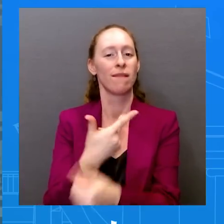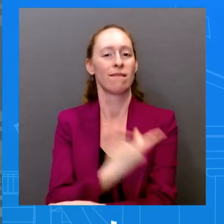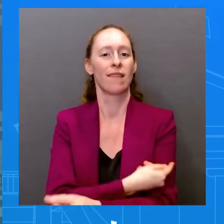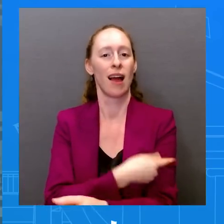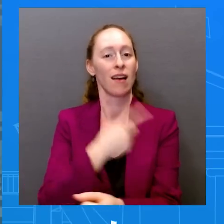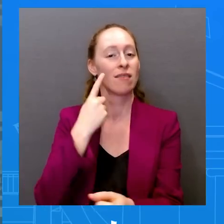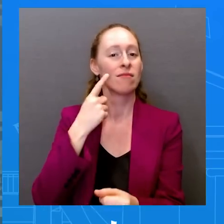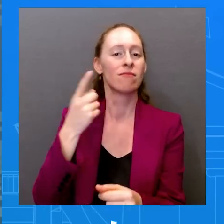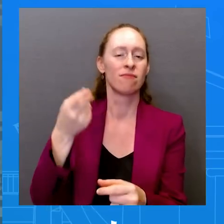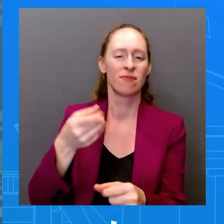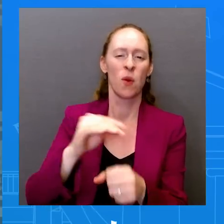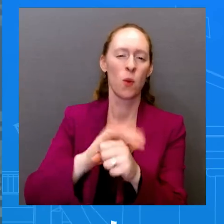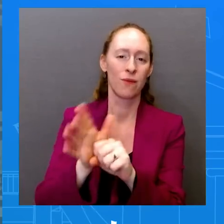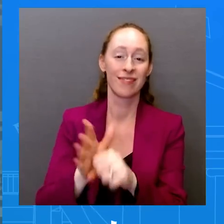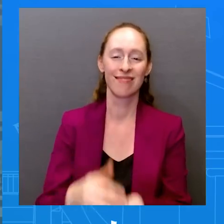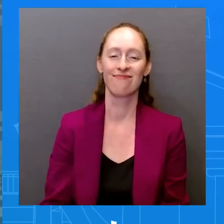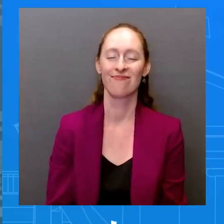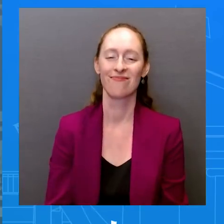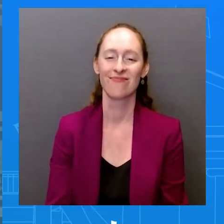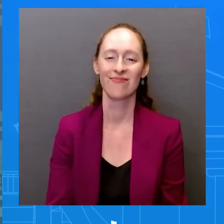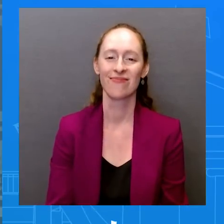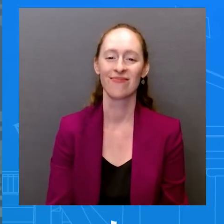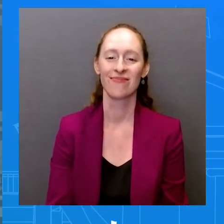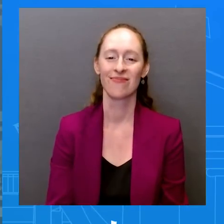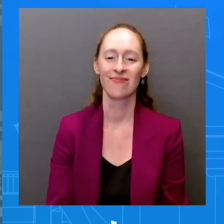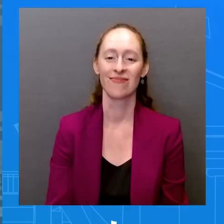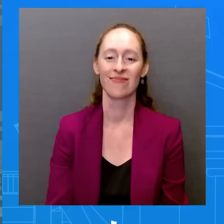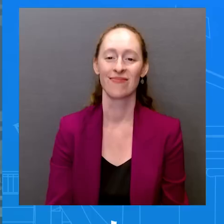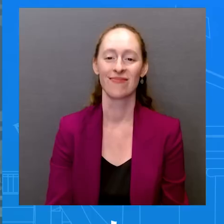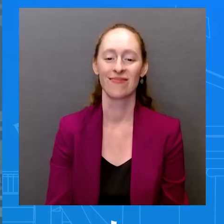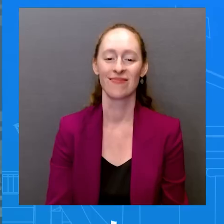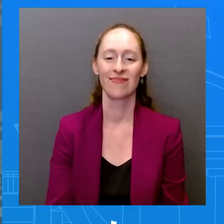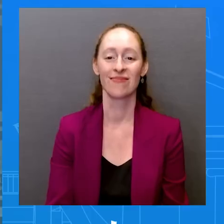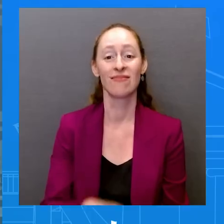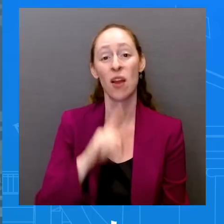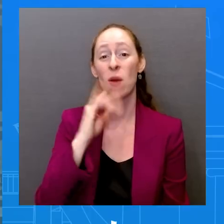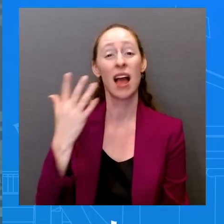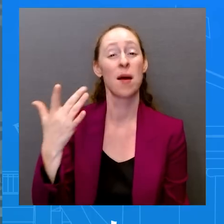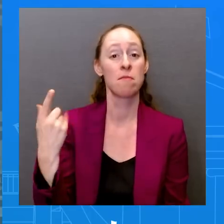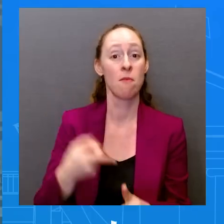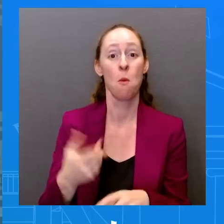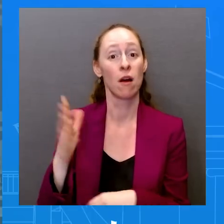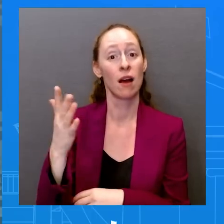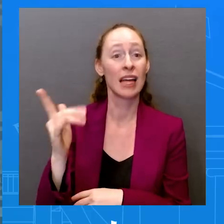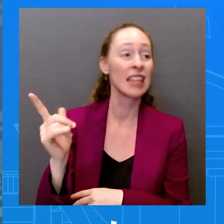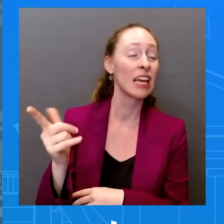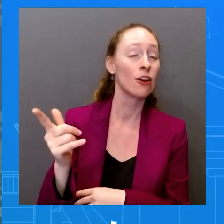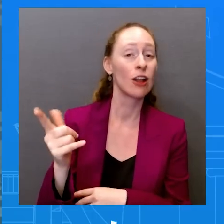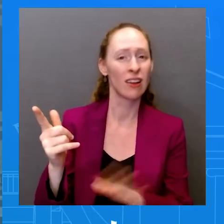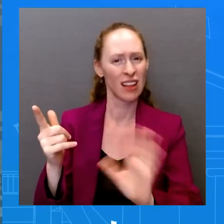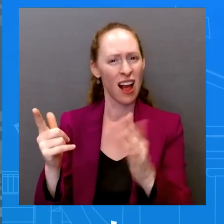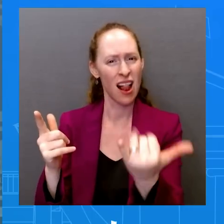"Don't wait. Get a COVID shot this fall." He'll note that with these new, updated vaccines,